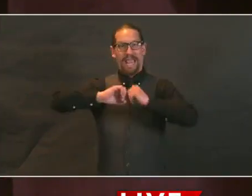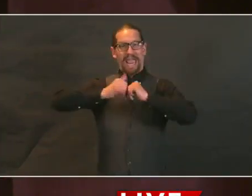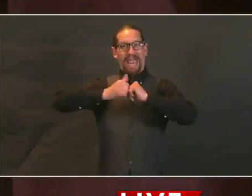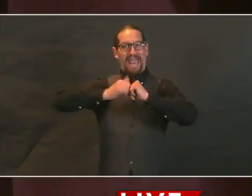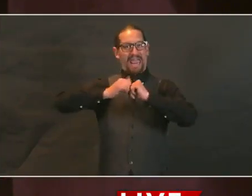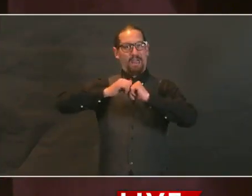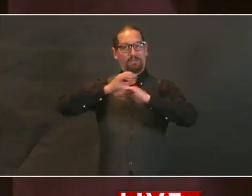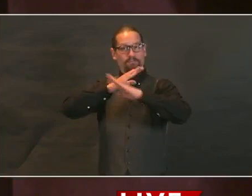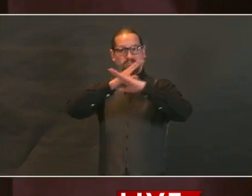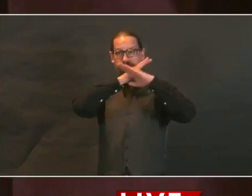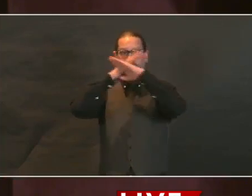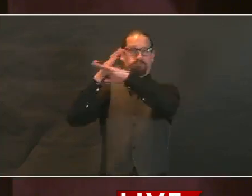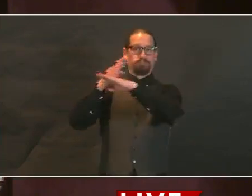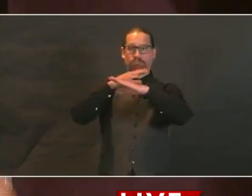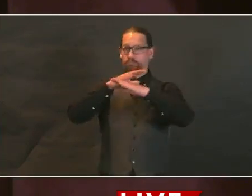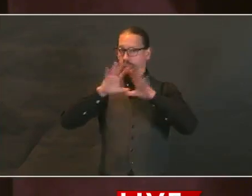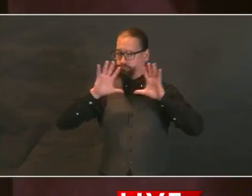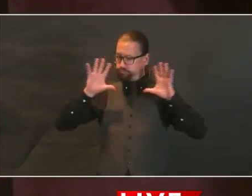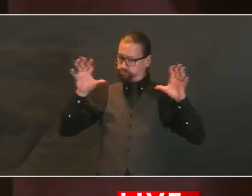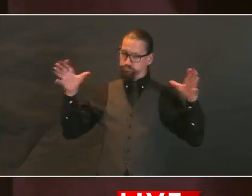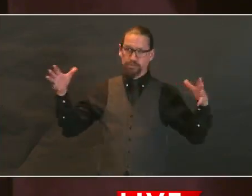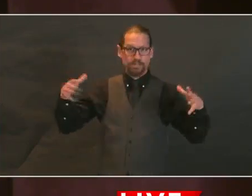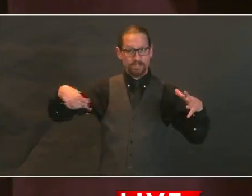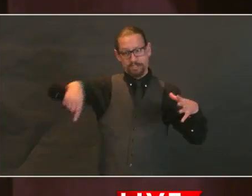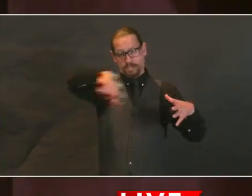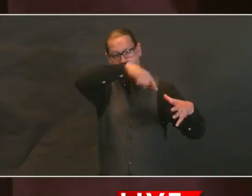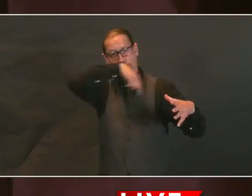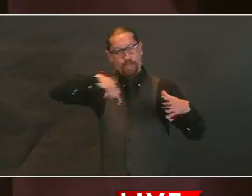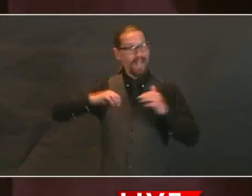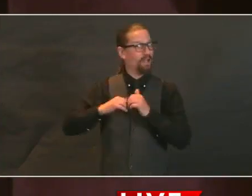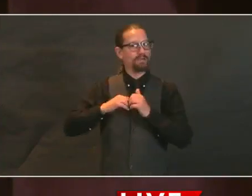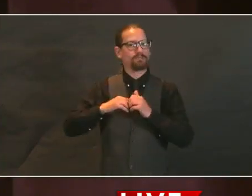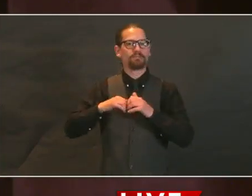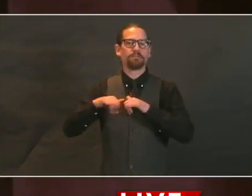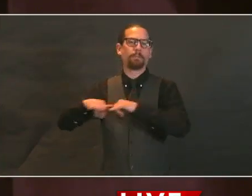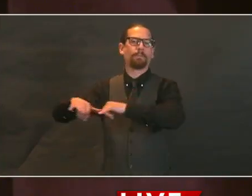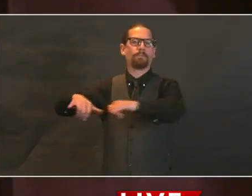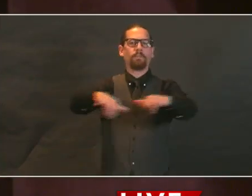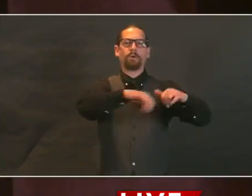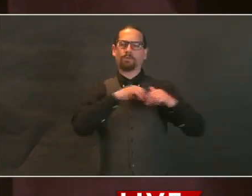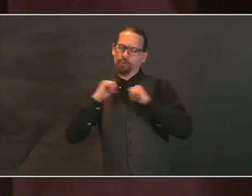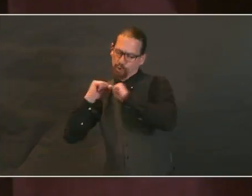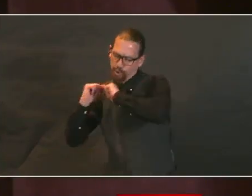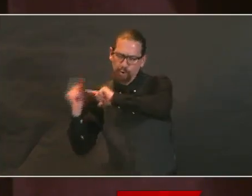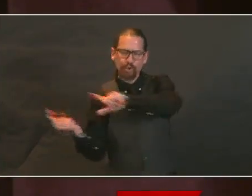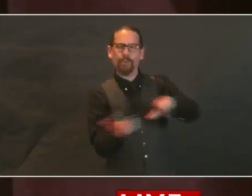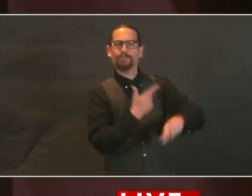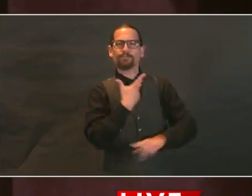BECOME IMMUNE IS TO GET. THAT'S AN AIDE AND PARTICULARLY TO BE IMMUNE